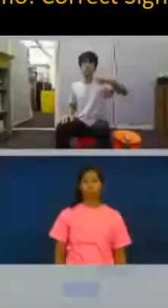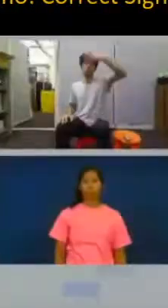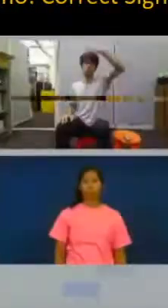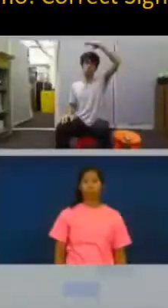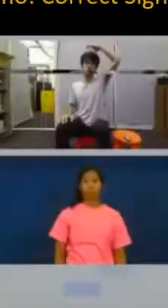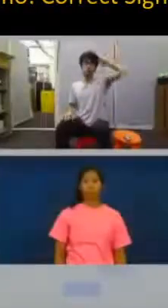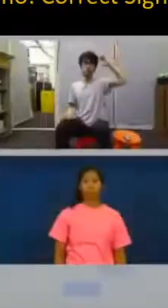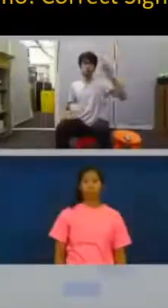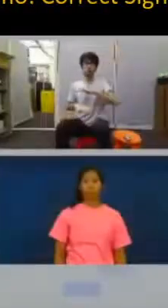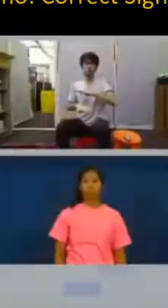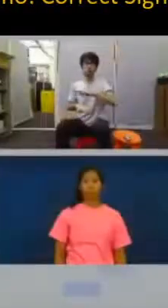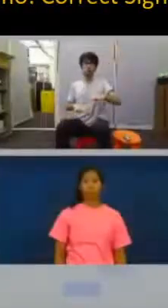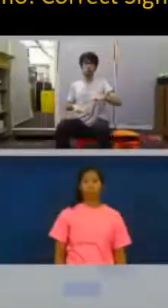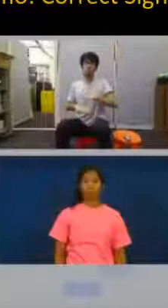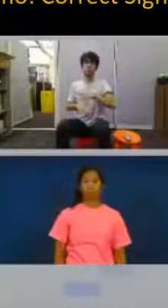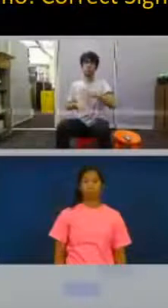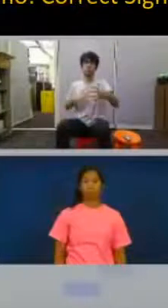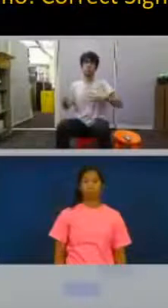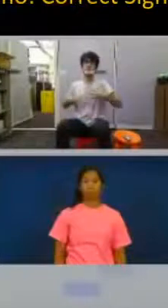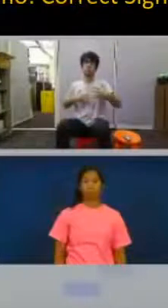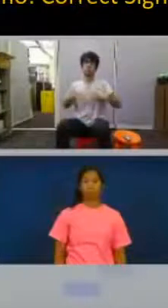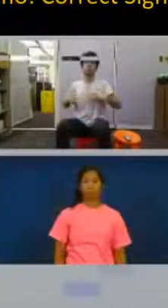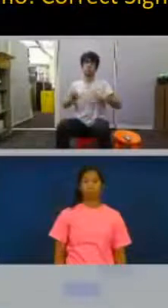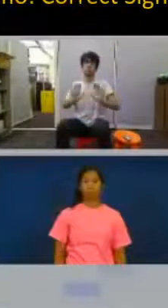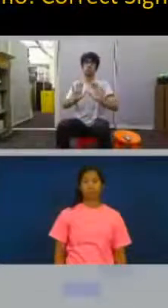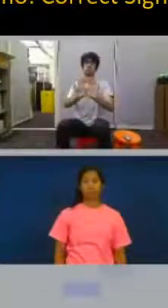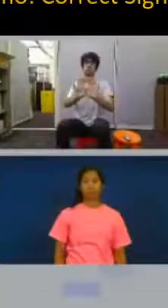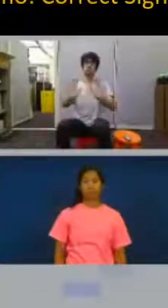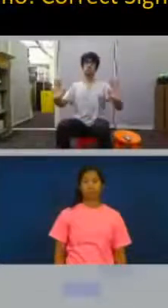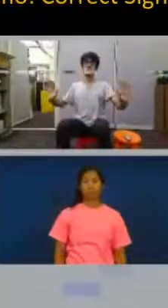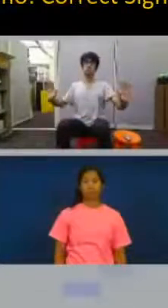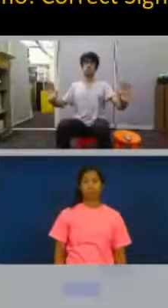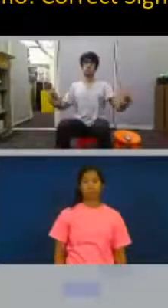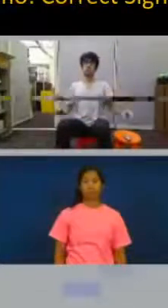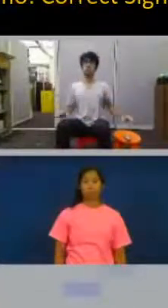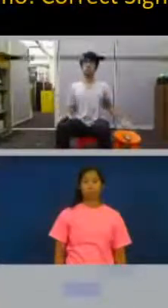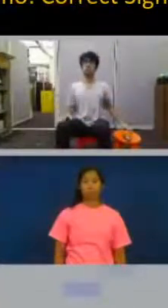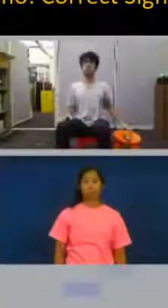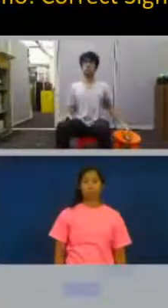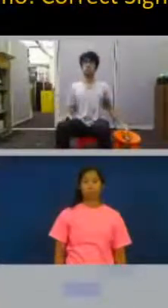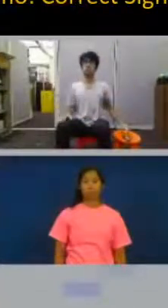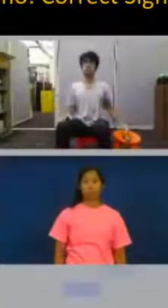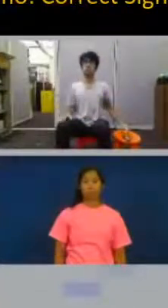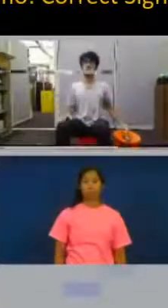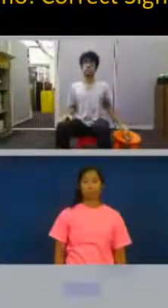Here is a video of the complete game in operation. The scene presented corresponds to lion above grey